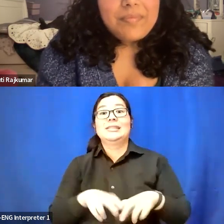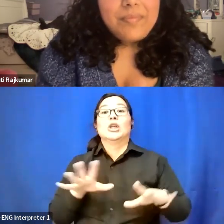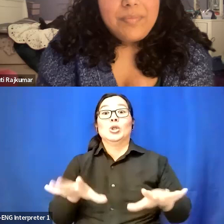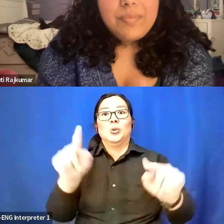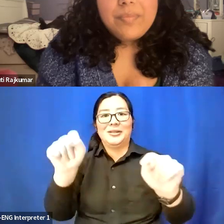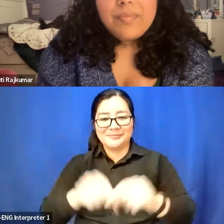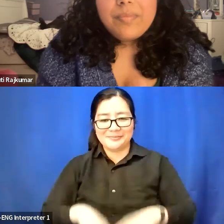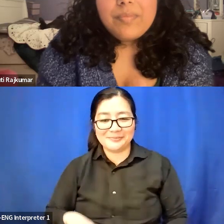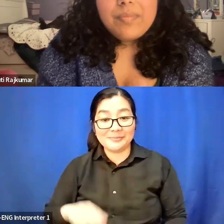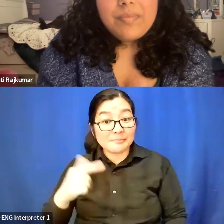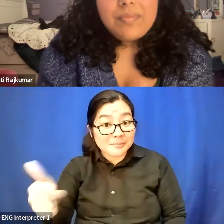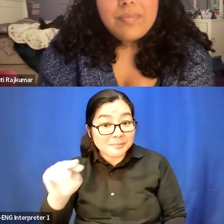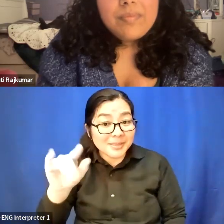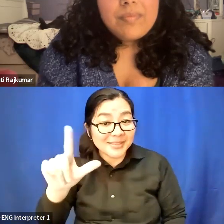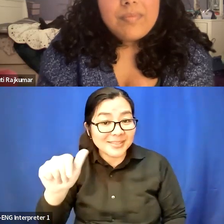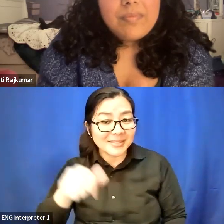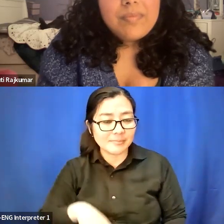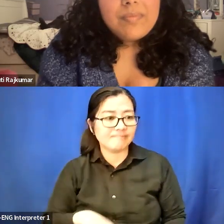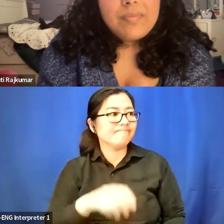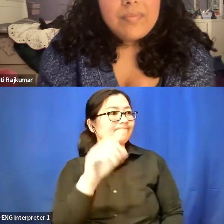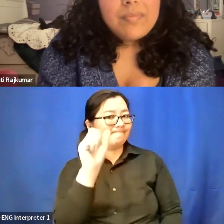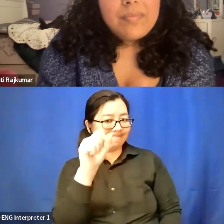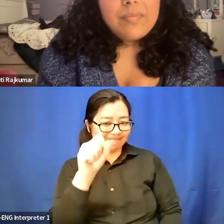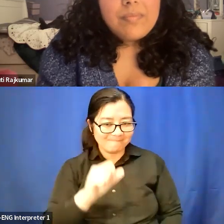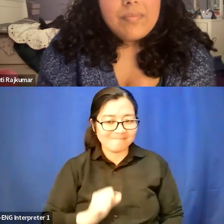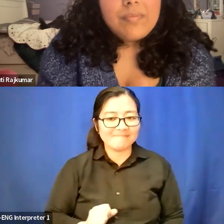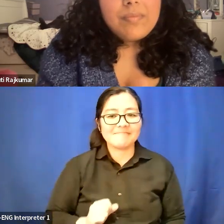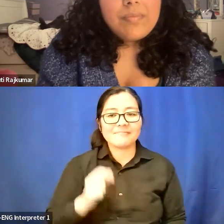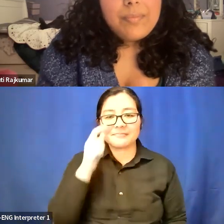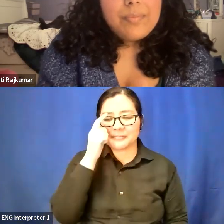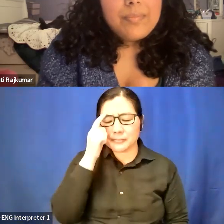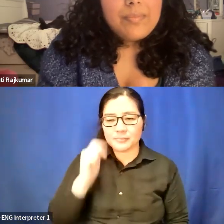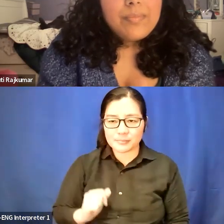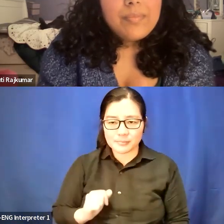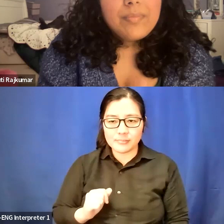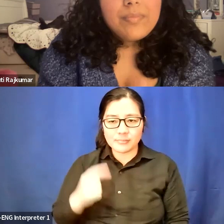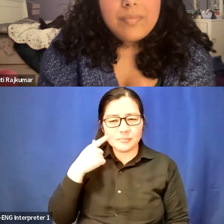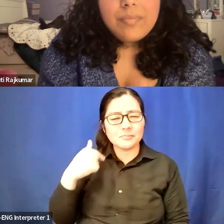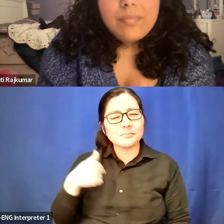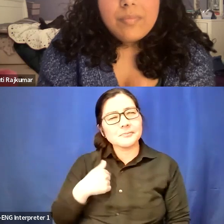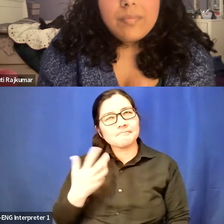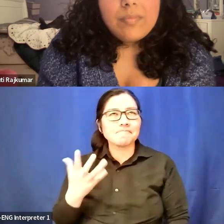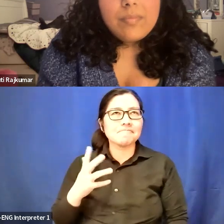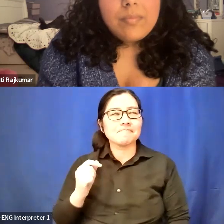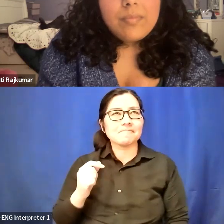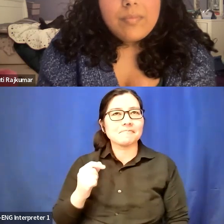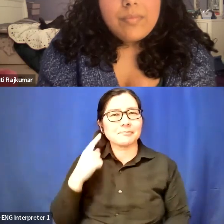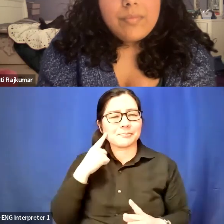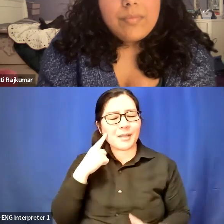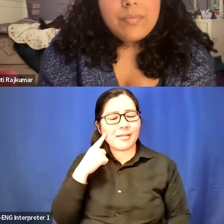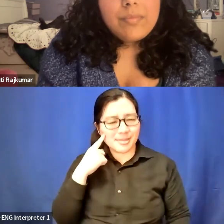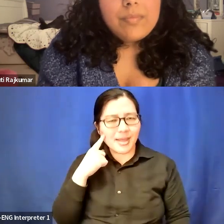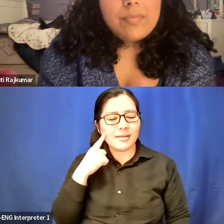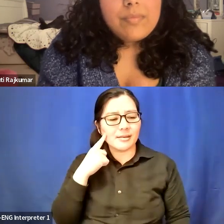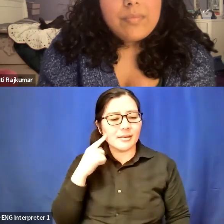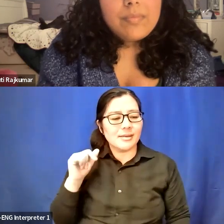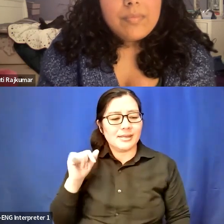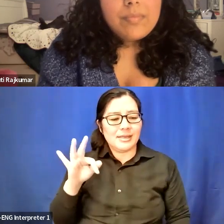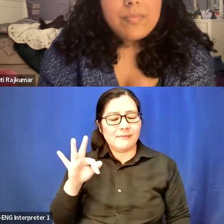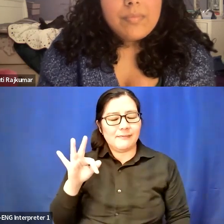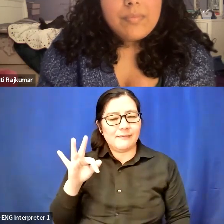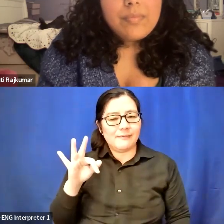Yeah. For me, I think that if I ever did get the time to, I would love to create